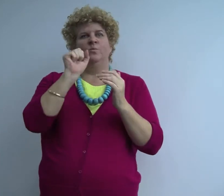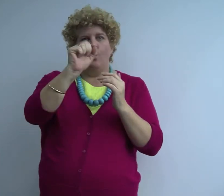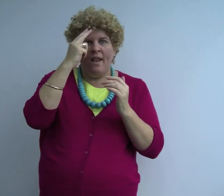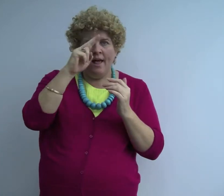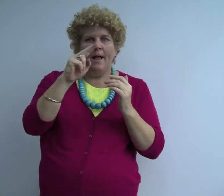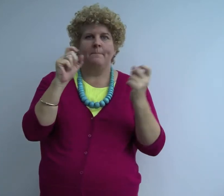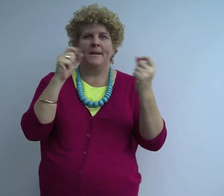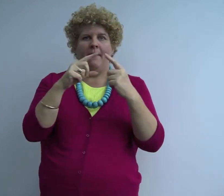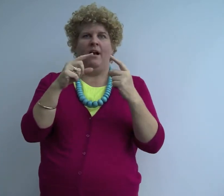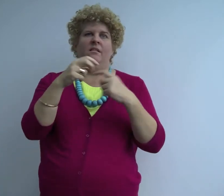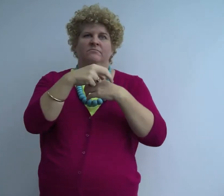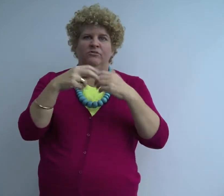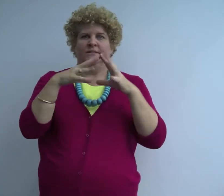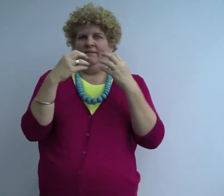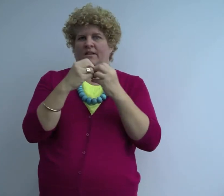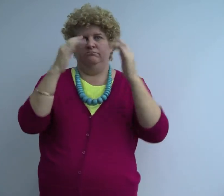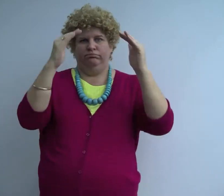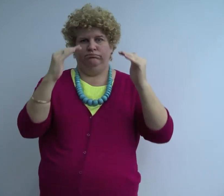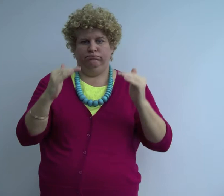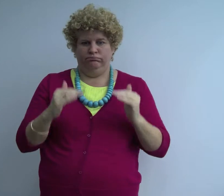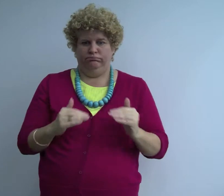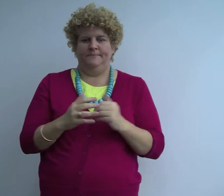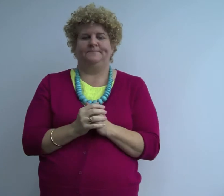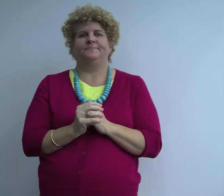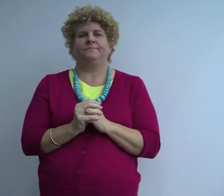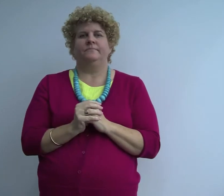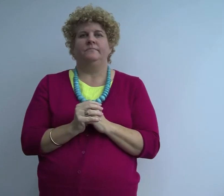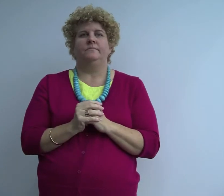You will need to enter details such as your name and email address.